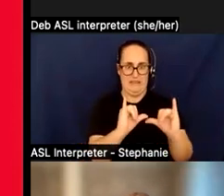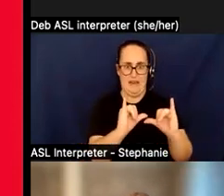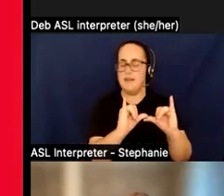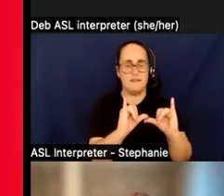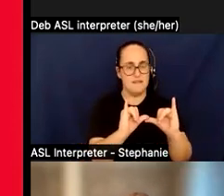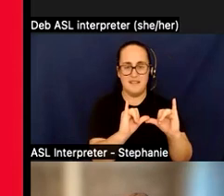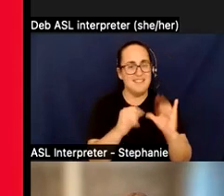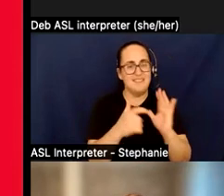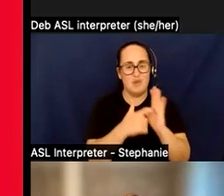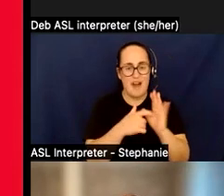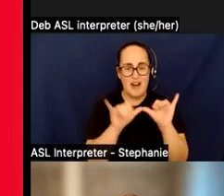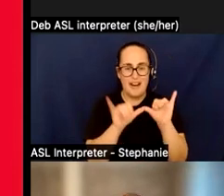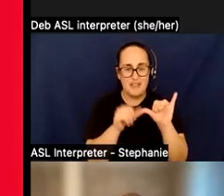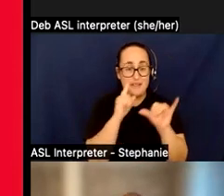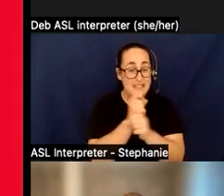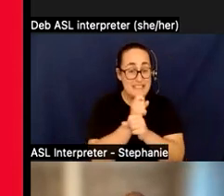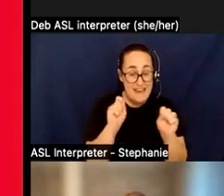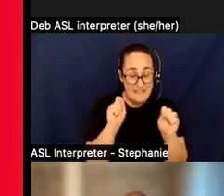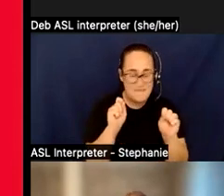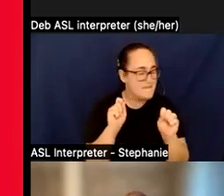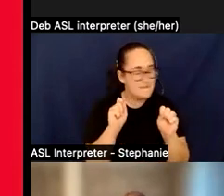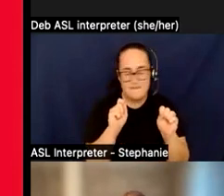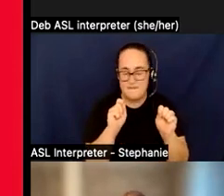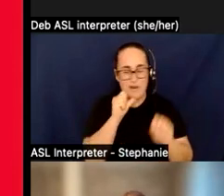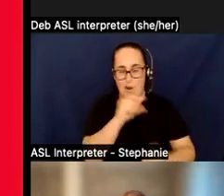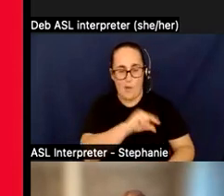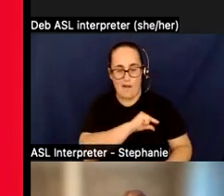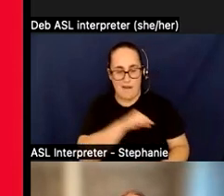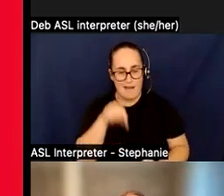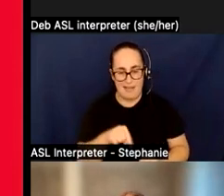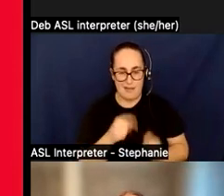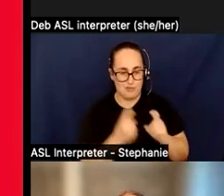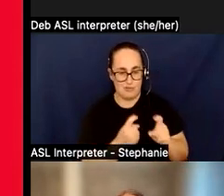to make sure that it's safe. This is not the type of project or the type of grant